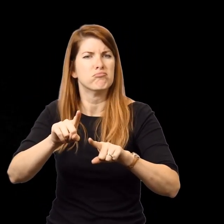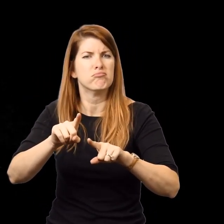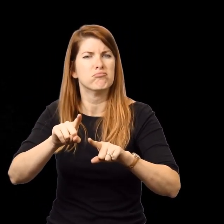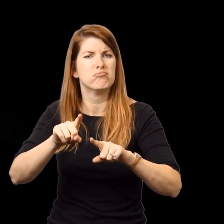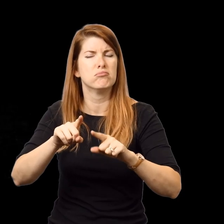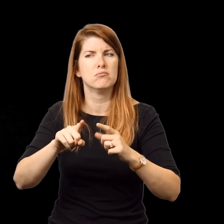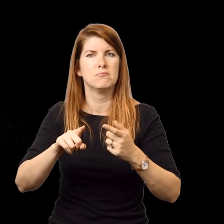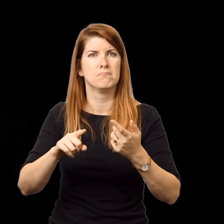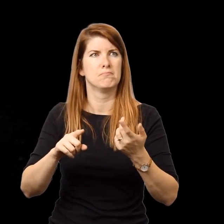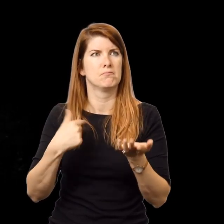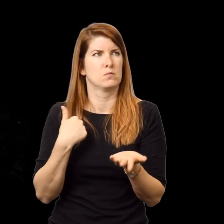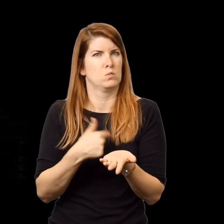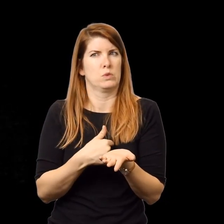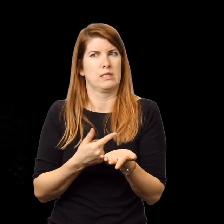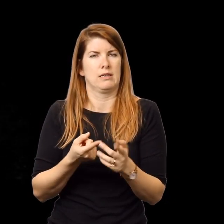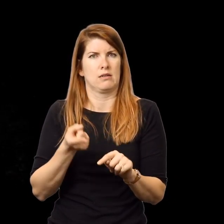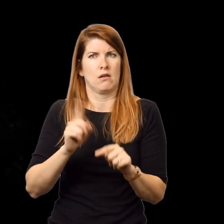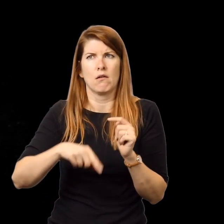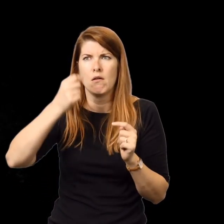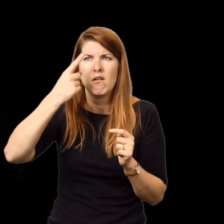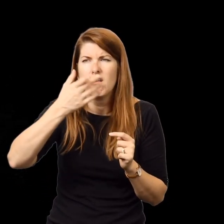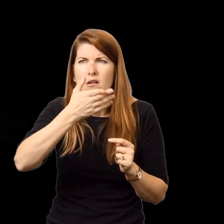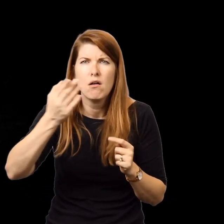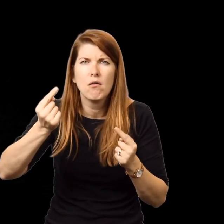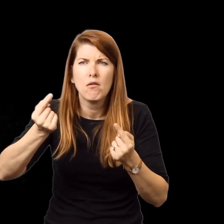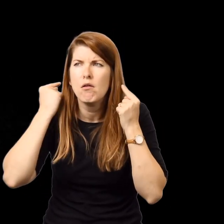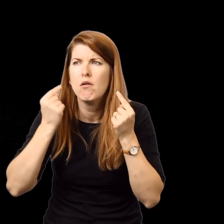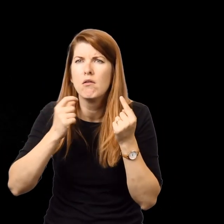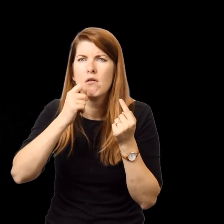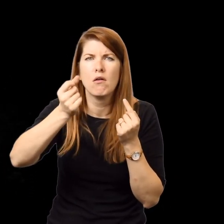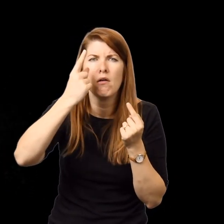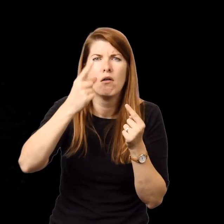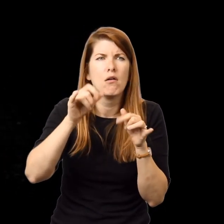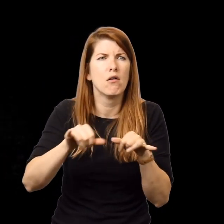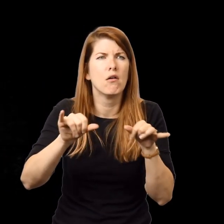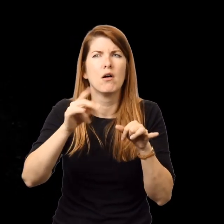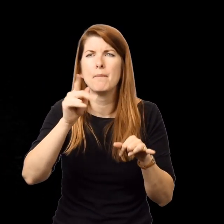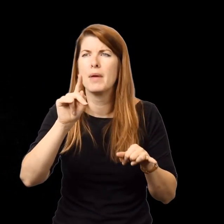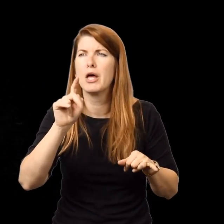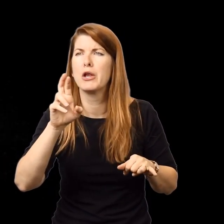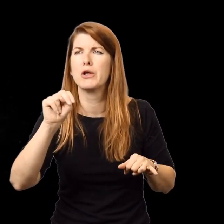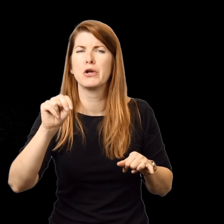We can't understand, we can't recognize the patterns of life,